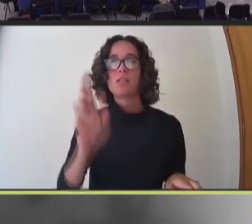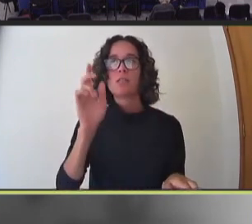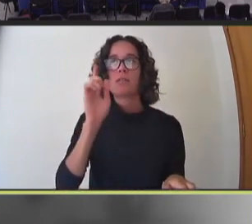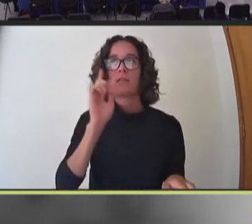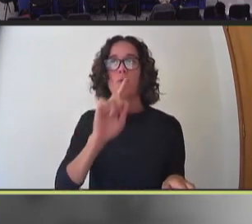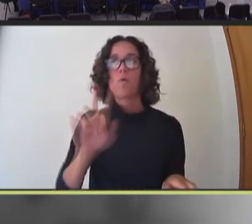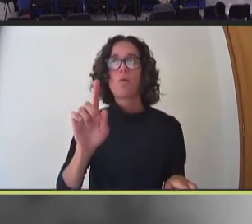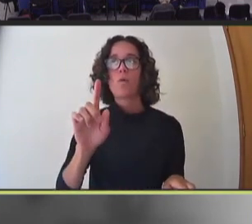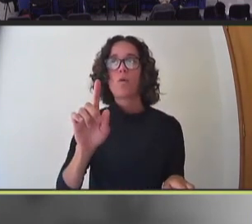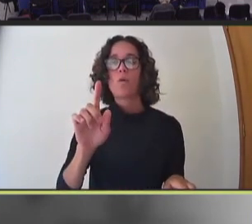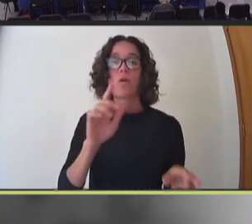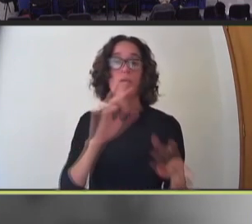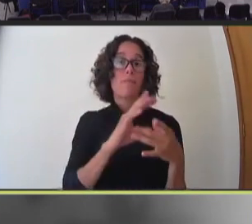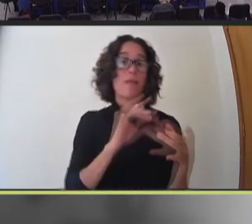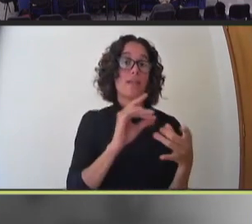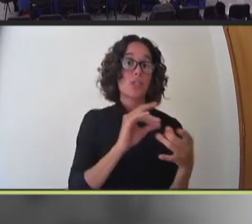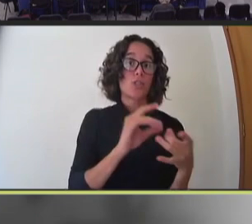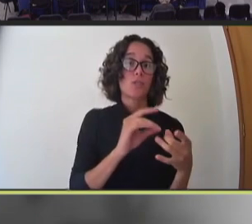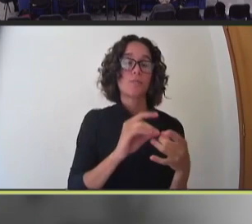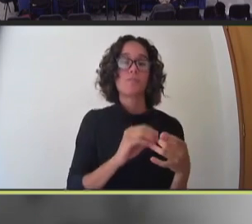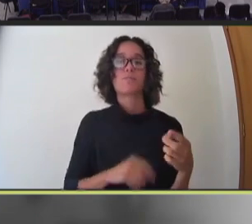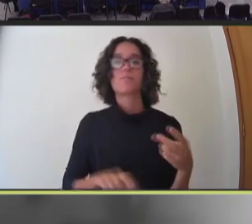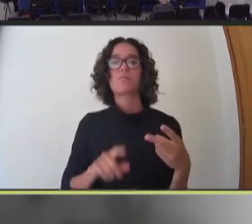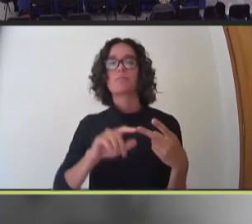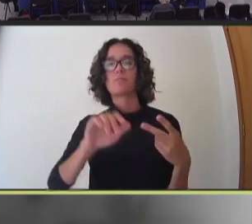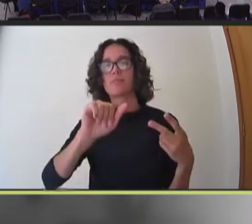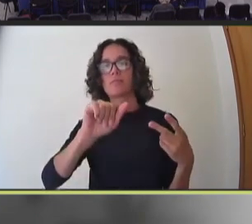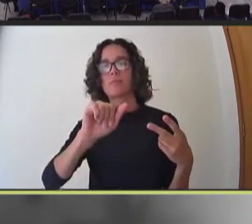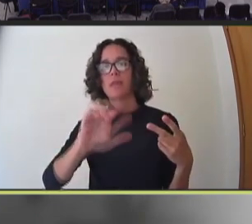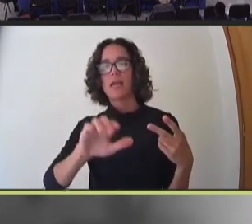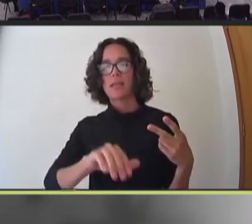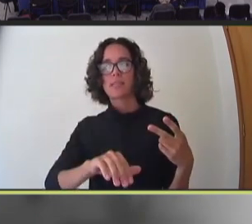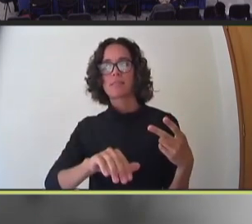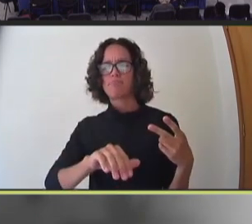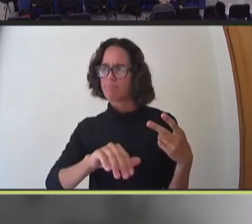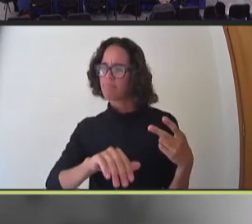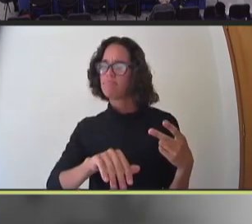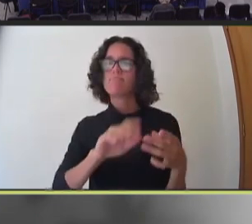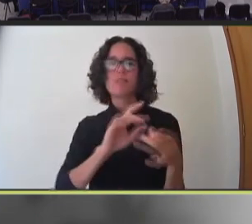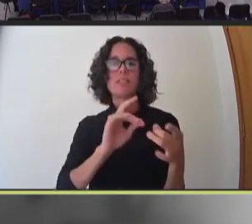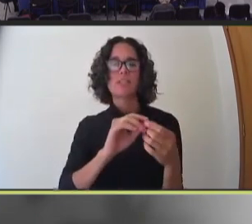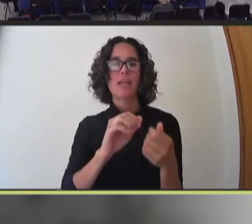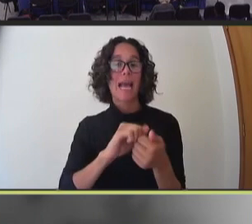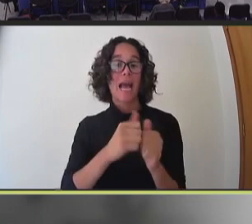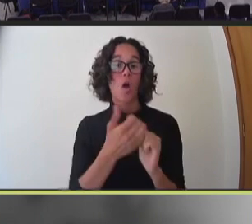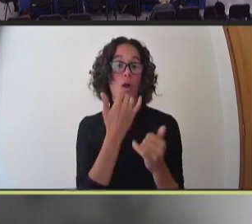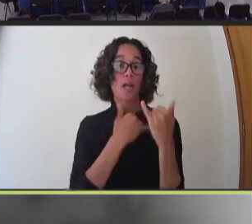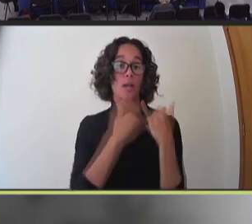messages, ACK messages, the way that errors are handled within the states.